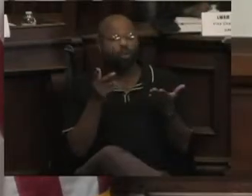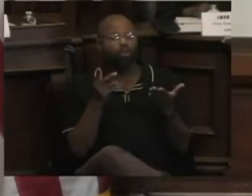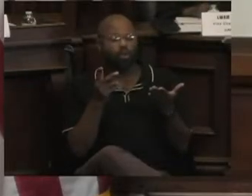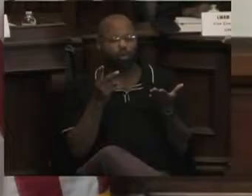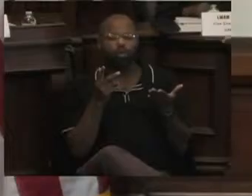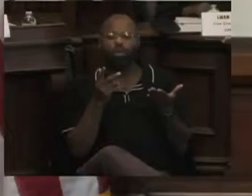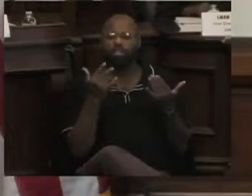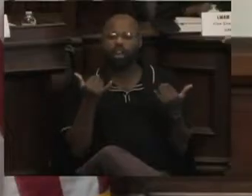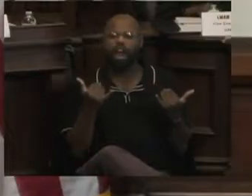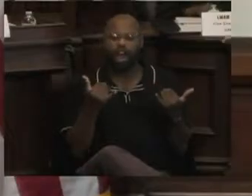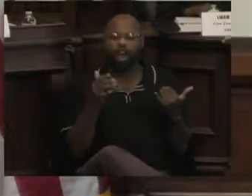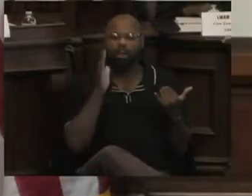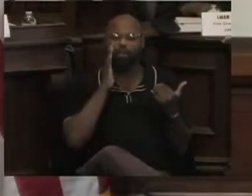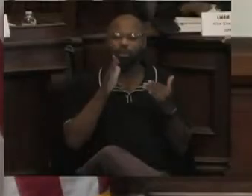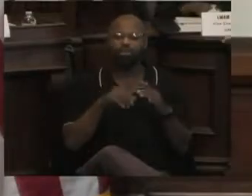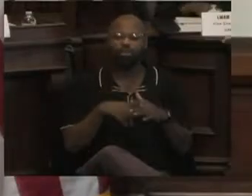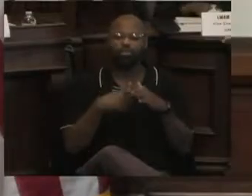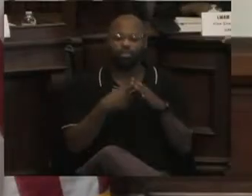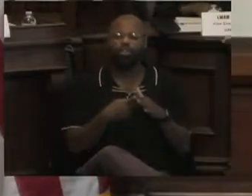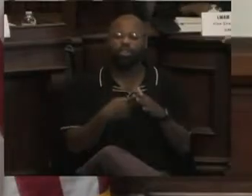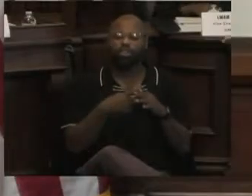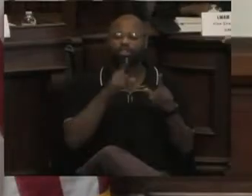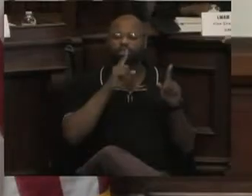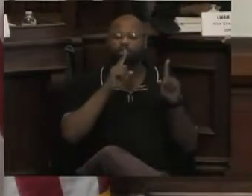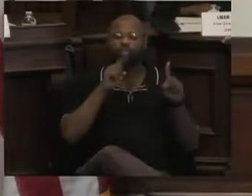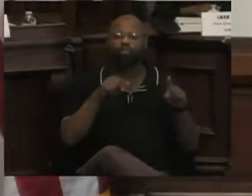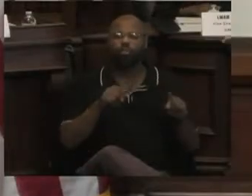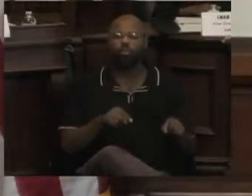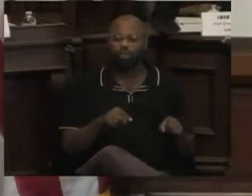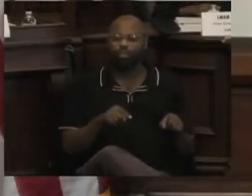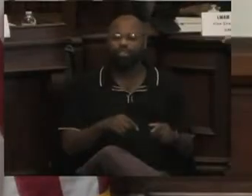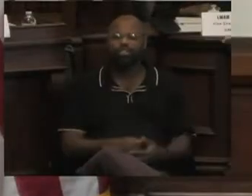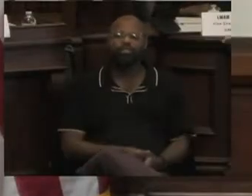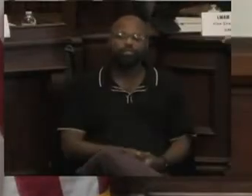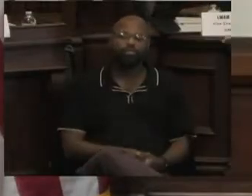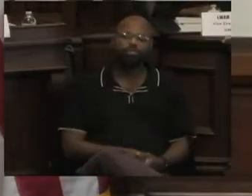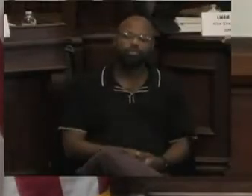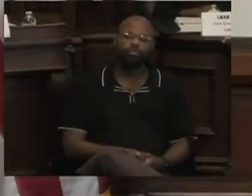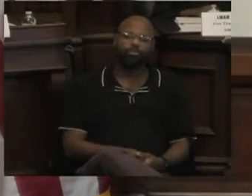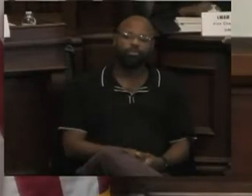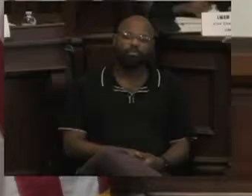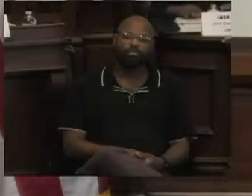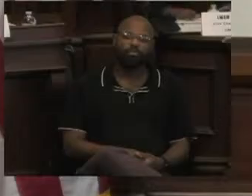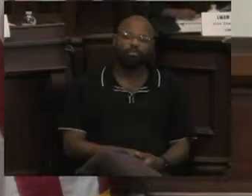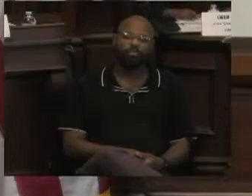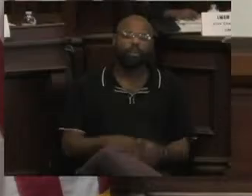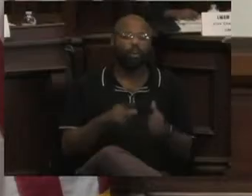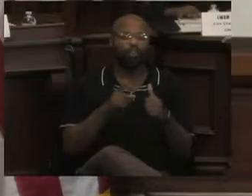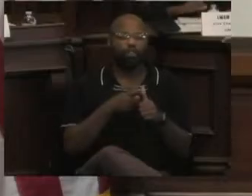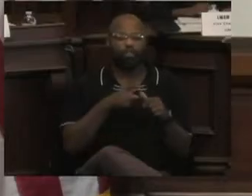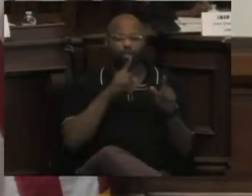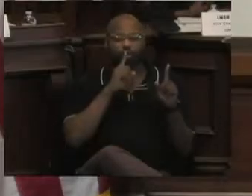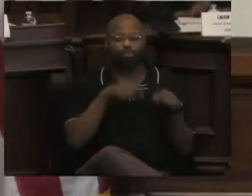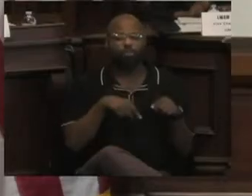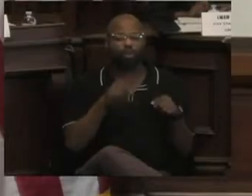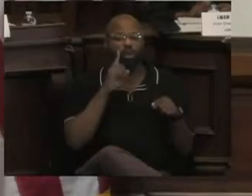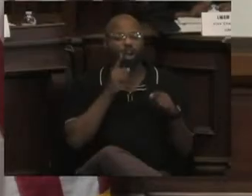The minutes have been approved. We're going to before. Yeah, we're going to go ahead and